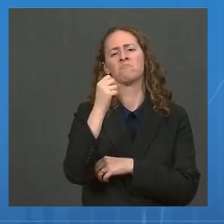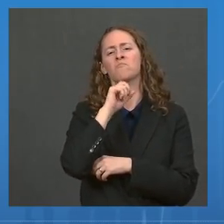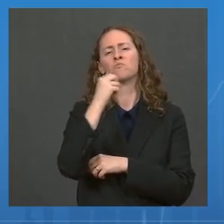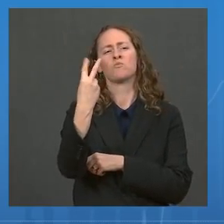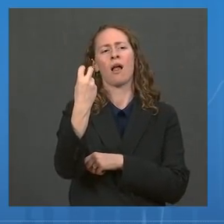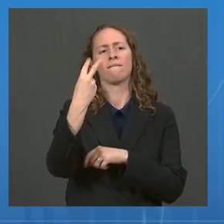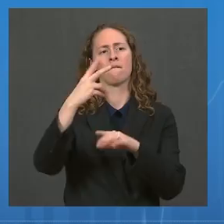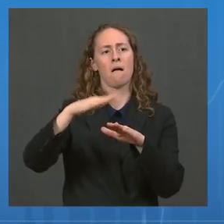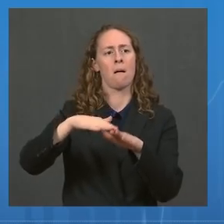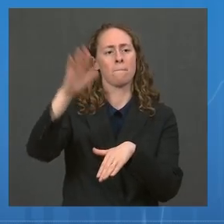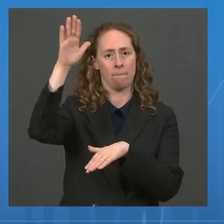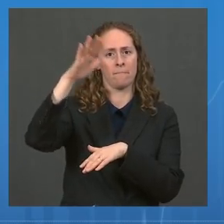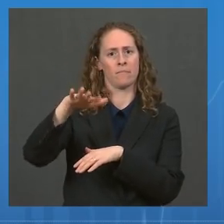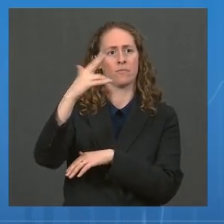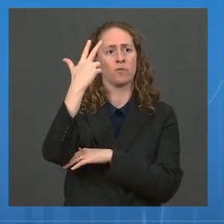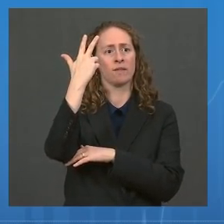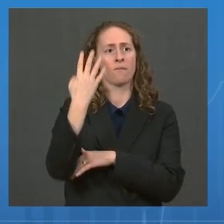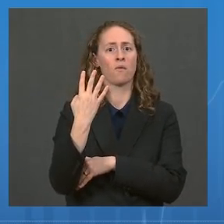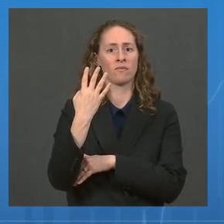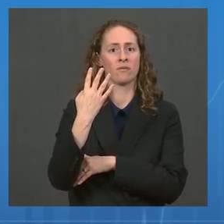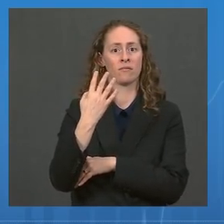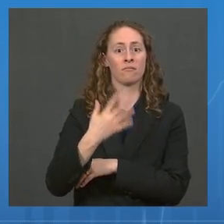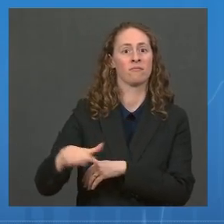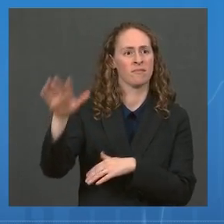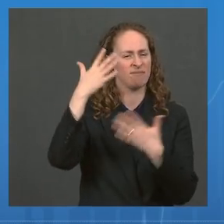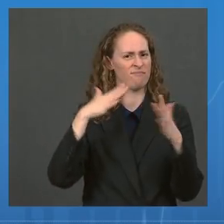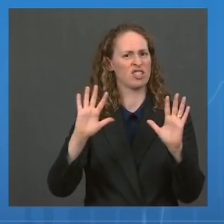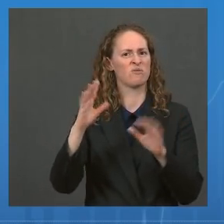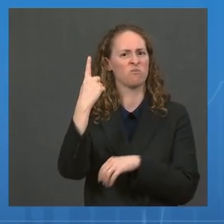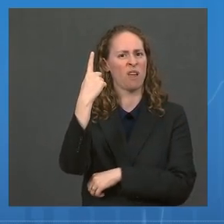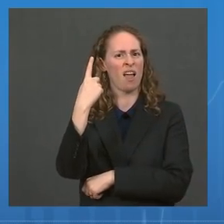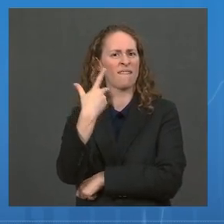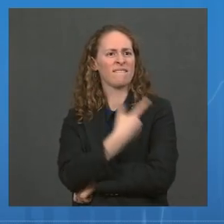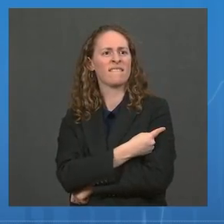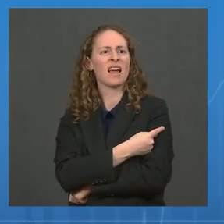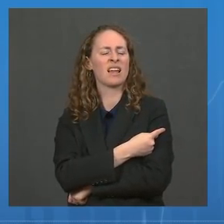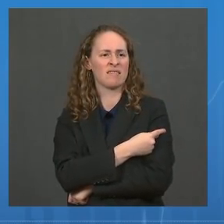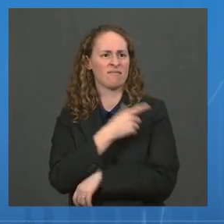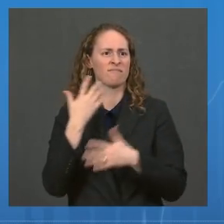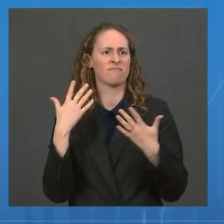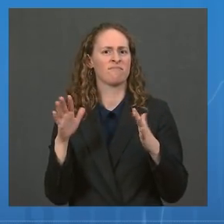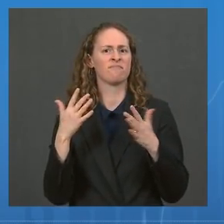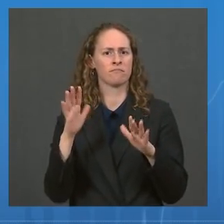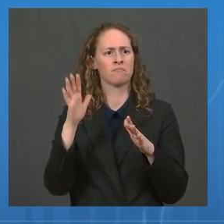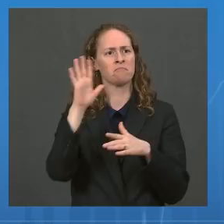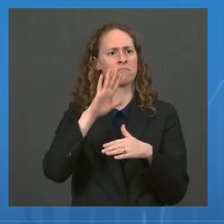now have at least one shot. And we're getting nearly 800,000 shots in arms each day.